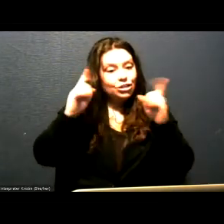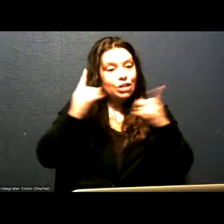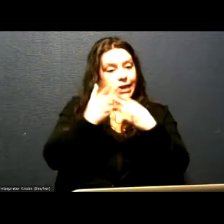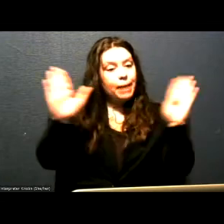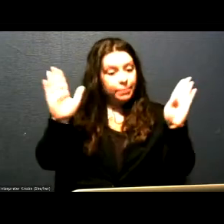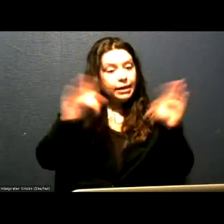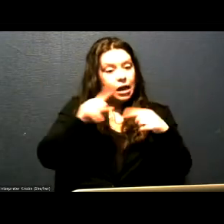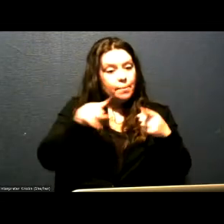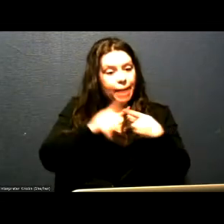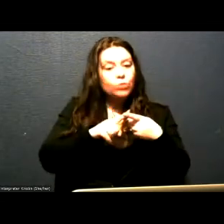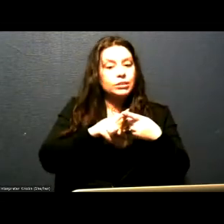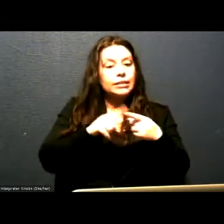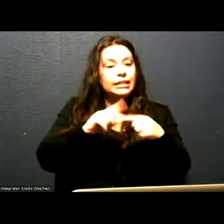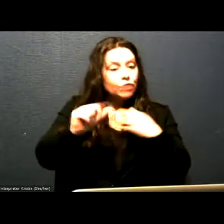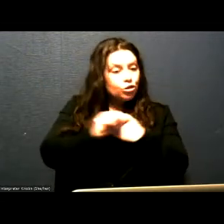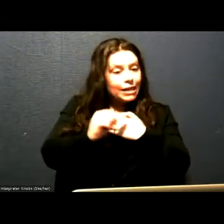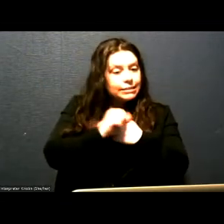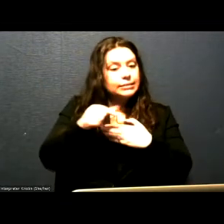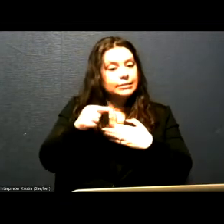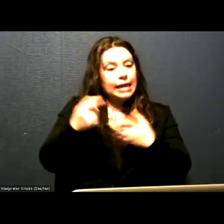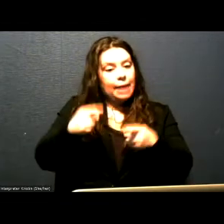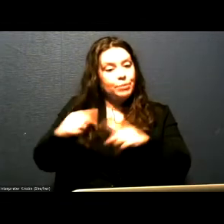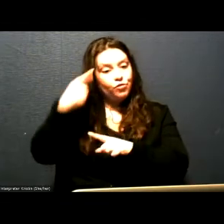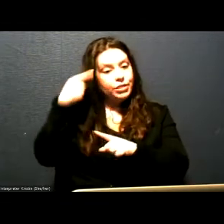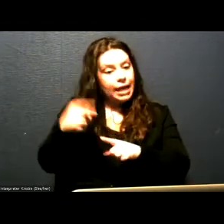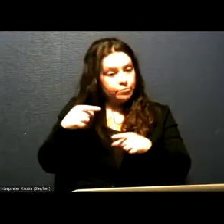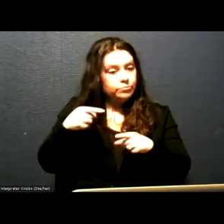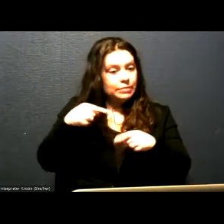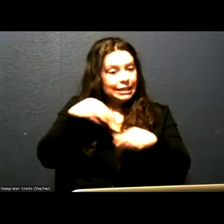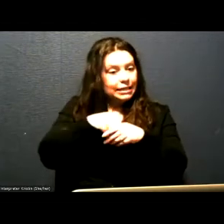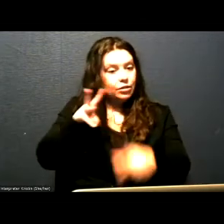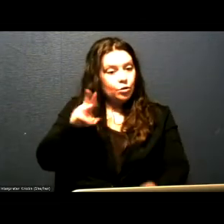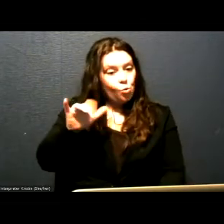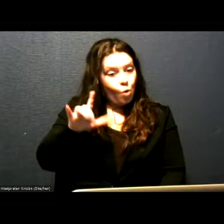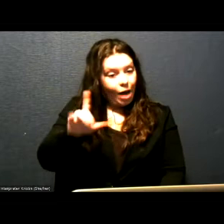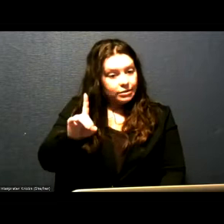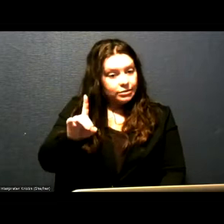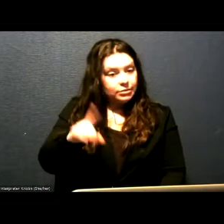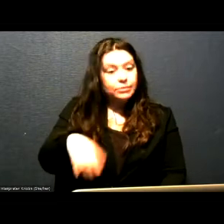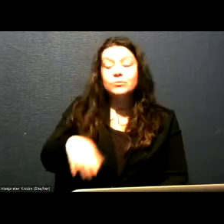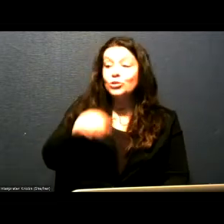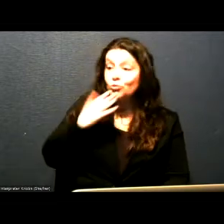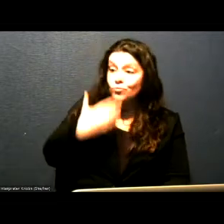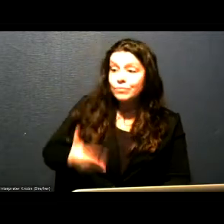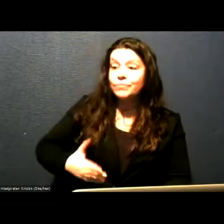in the wild. >>Erika: Wow. And we're celebrating Earth Day all week, but we know that animals like pelicans